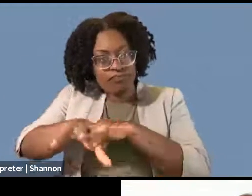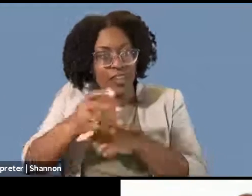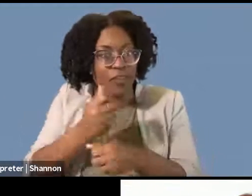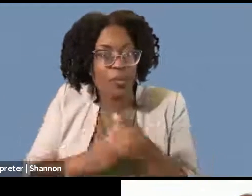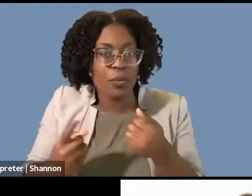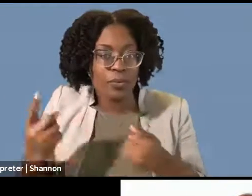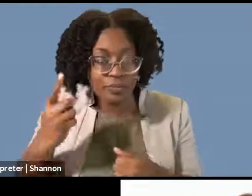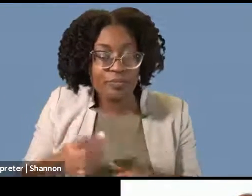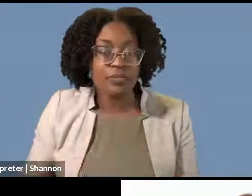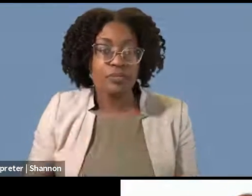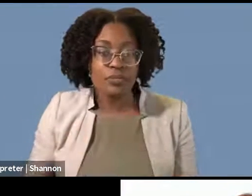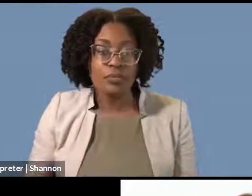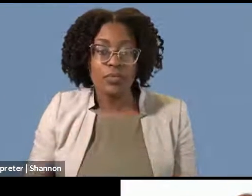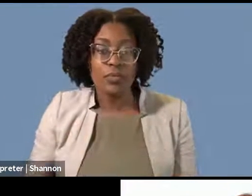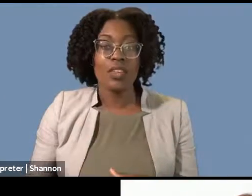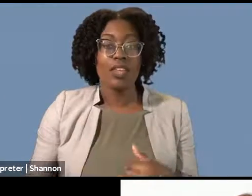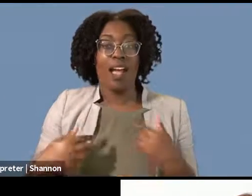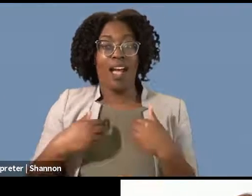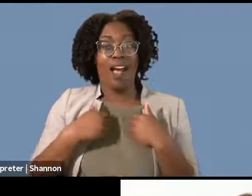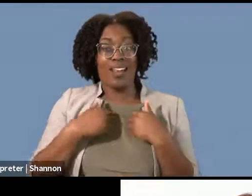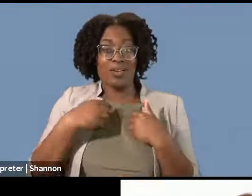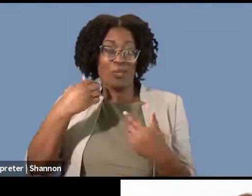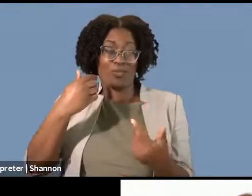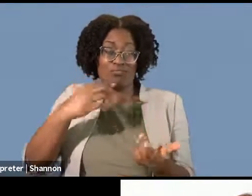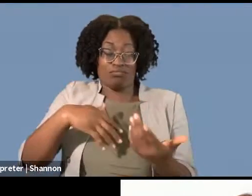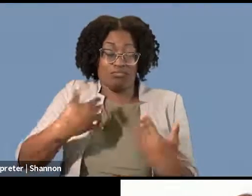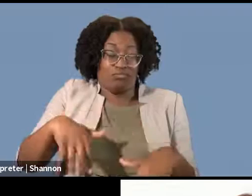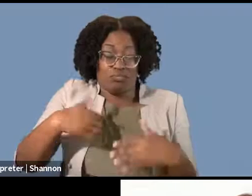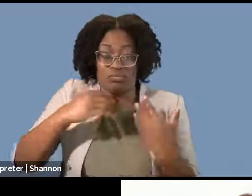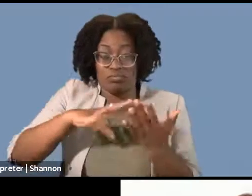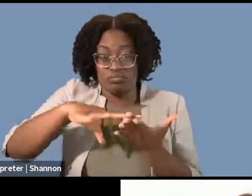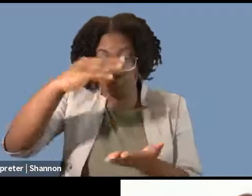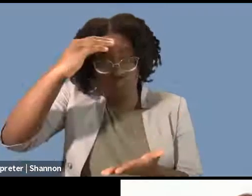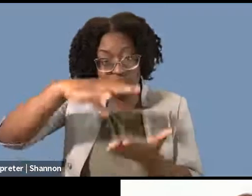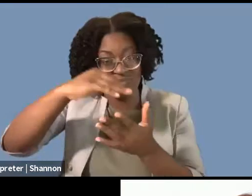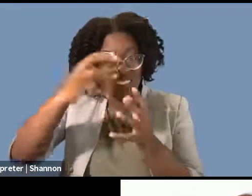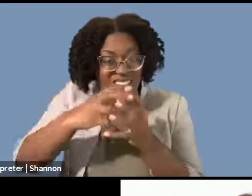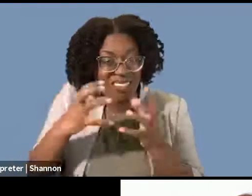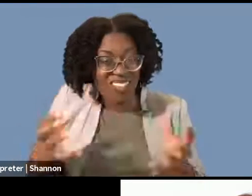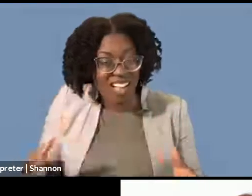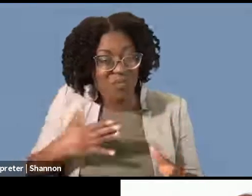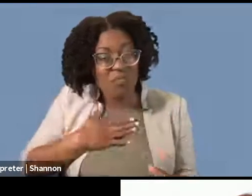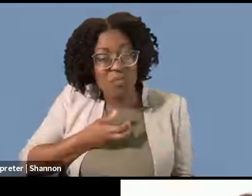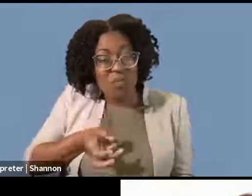and this is some of the things that are starting to come to light especially with the January 6th